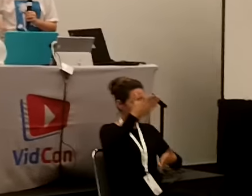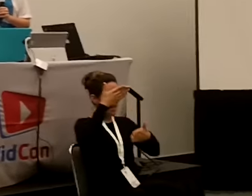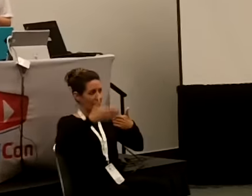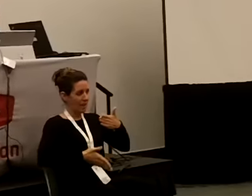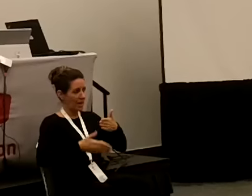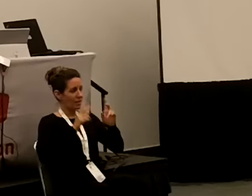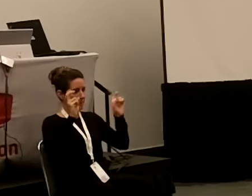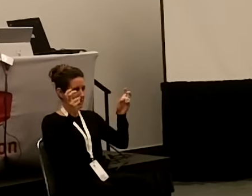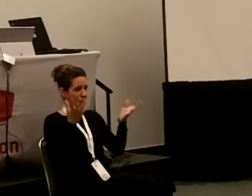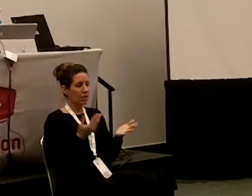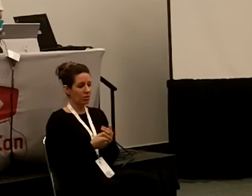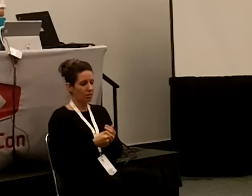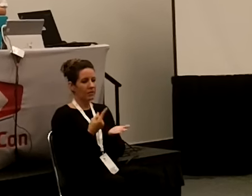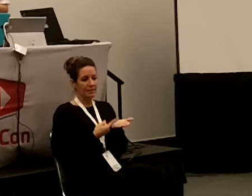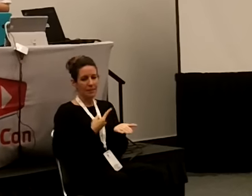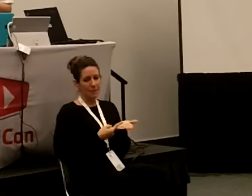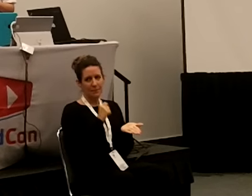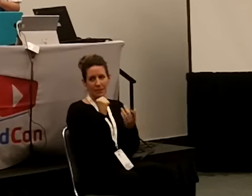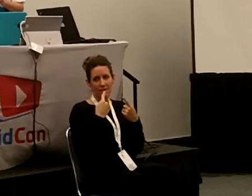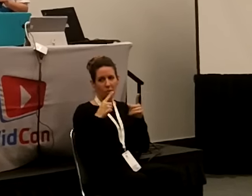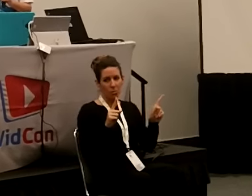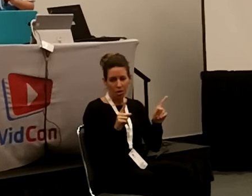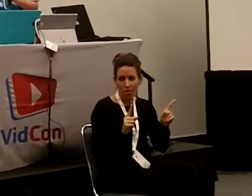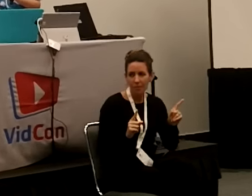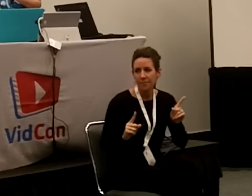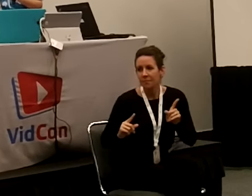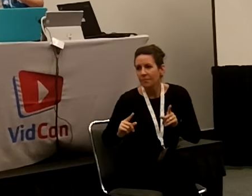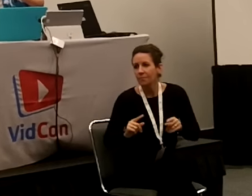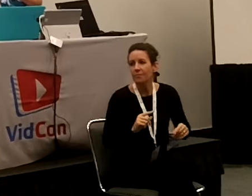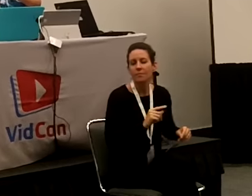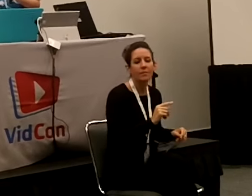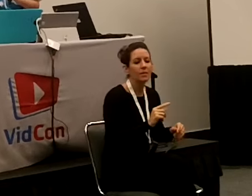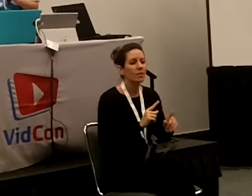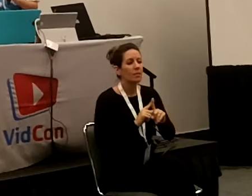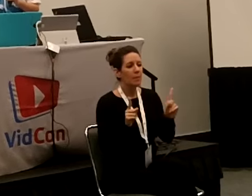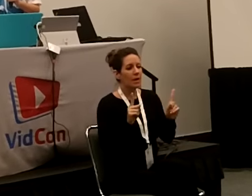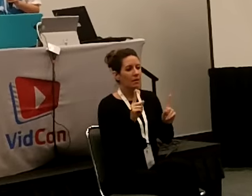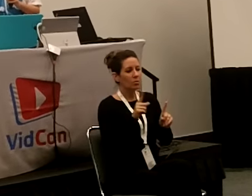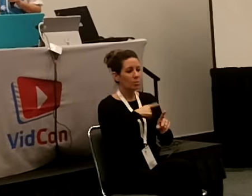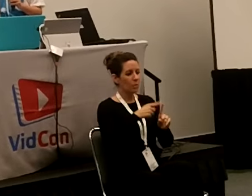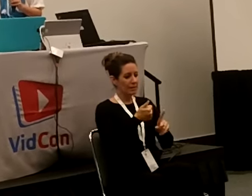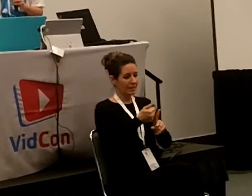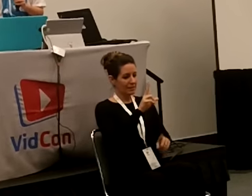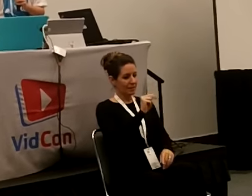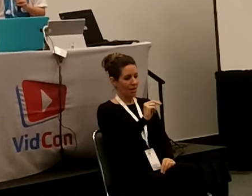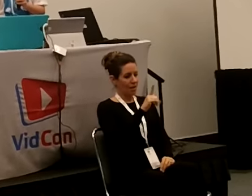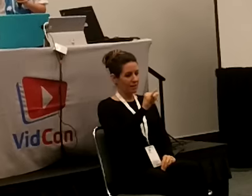Yeah, sometimes it doesn't work for me either. Sometimes, like, I'll have it unlisted, and then the caption on there,